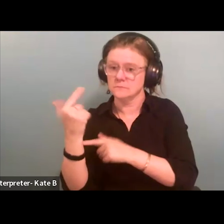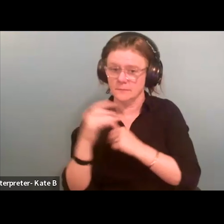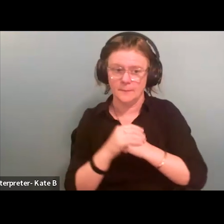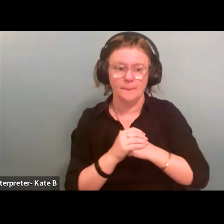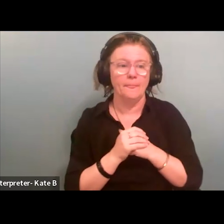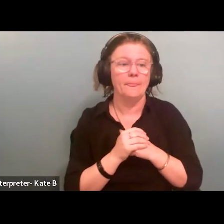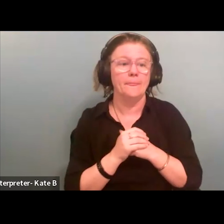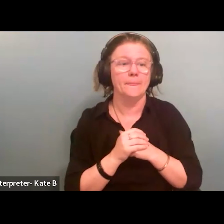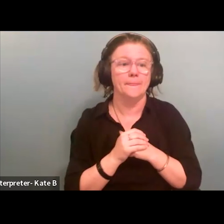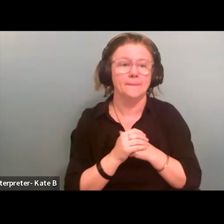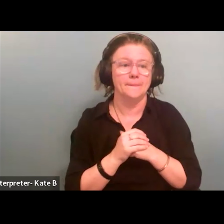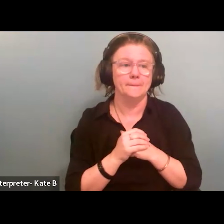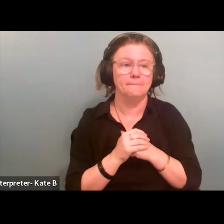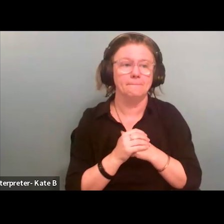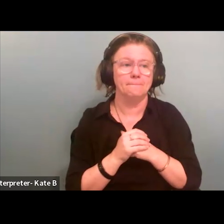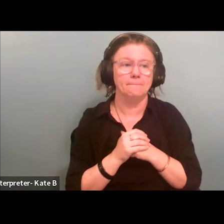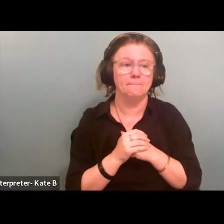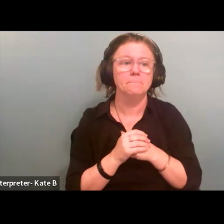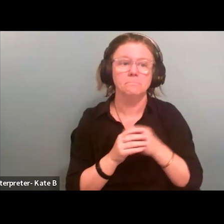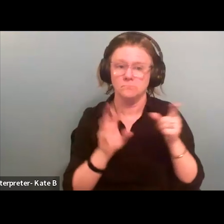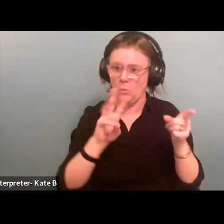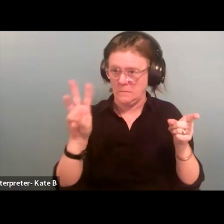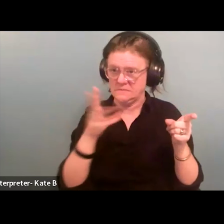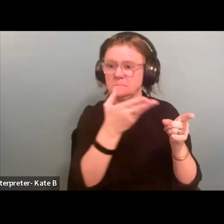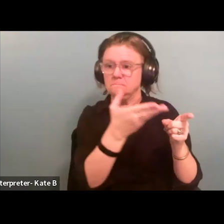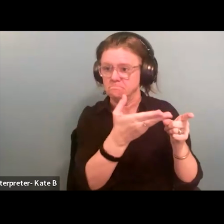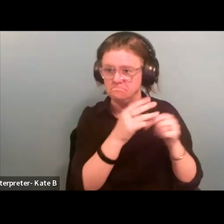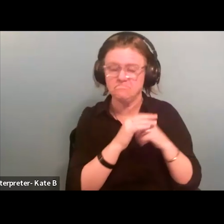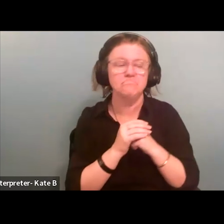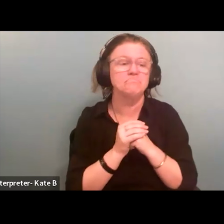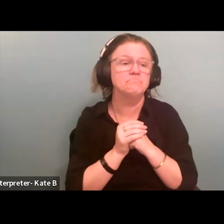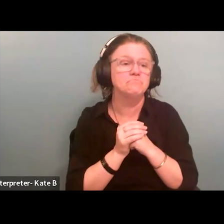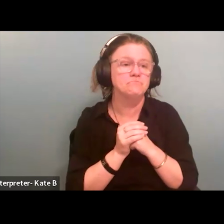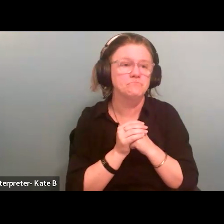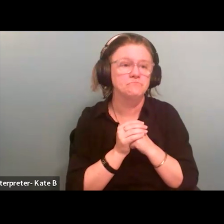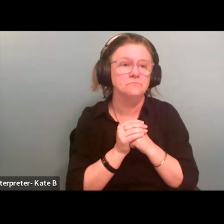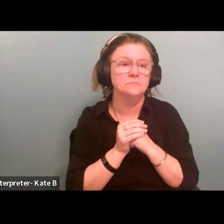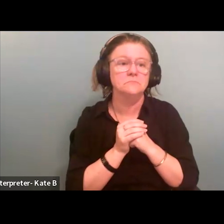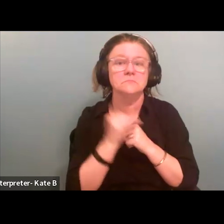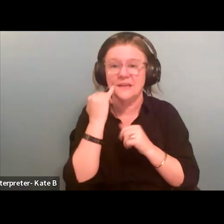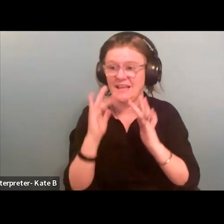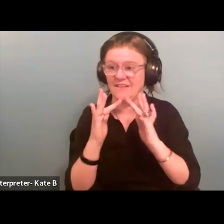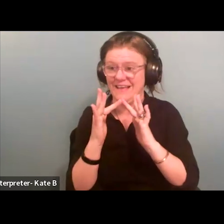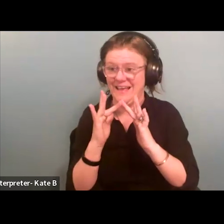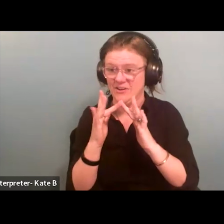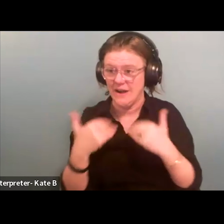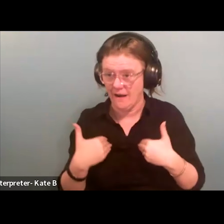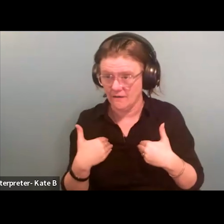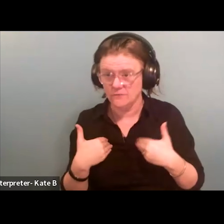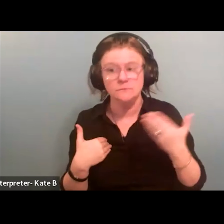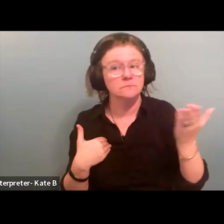And I share the aging.pa.gov, if you do have internet access and capabilities, to go to that